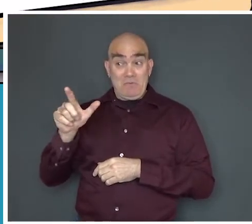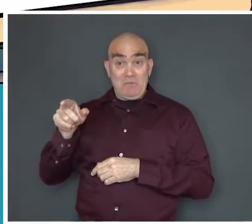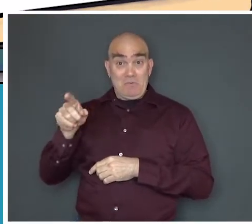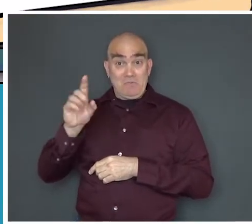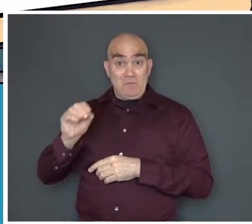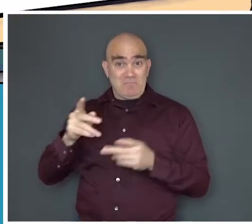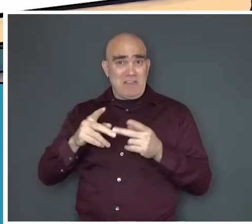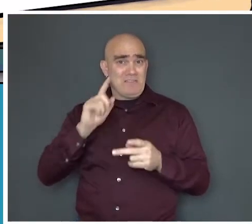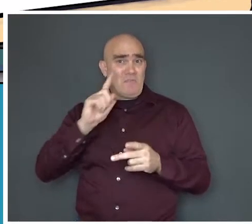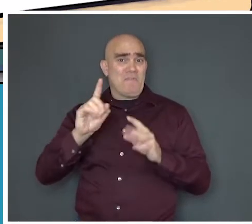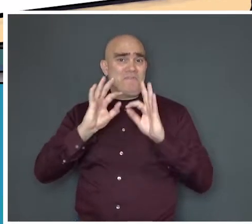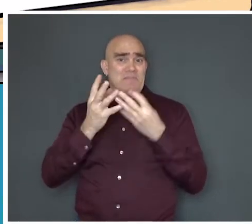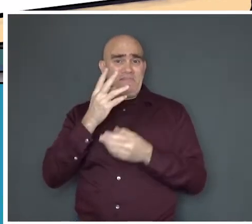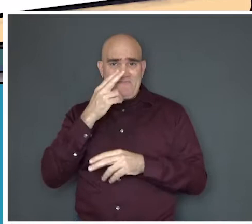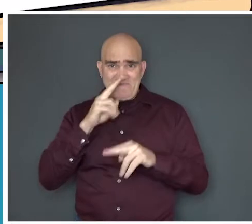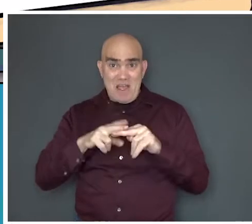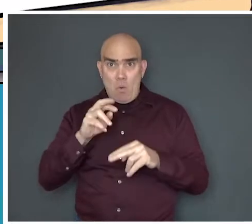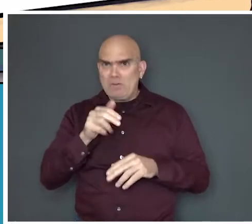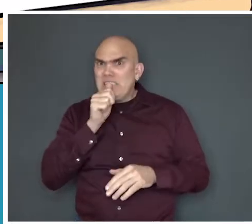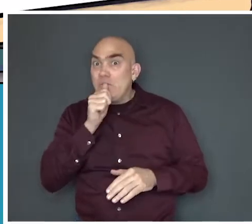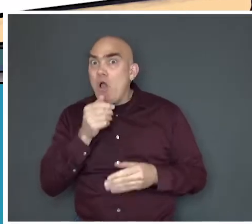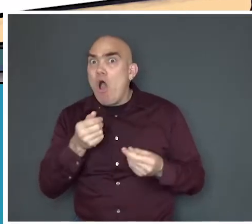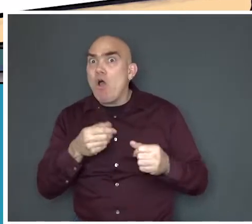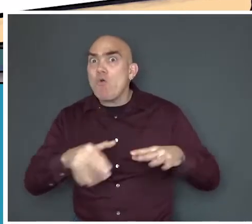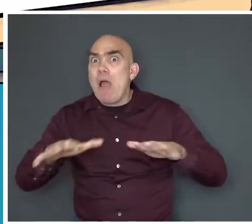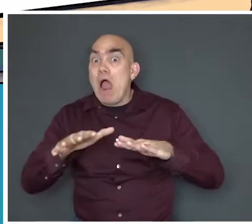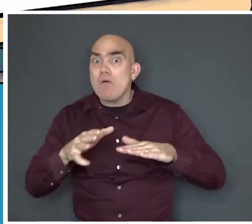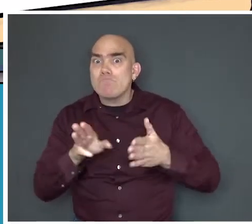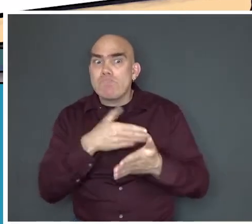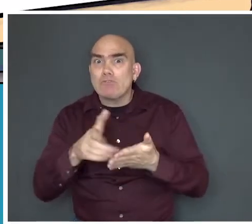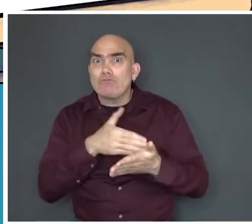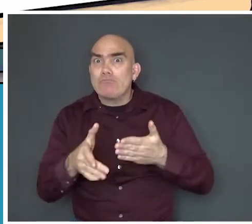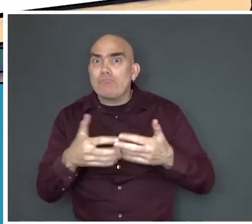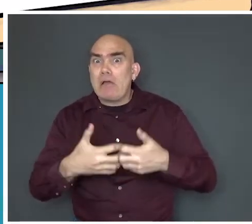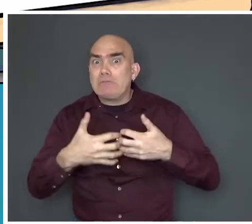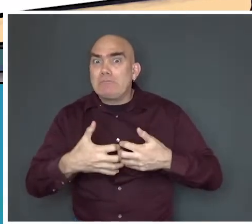or secret underground mustard factory, no.